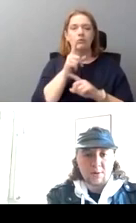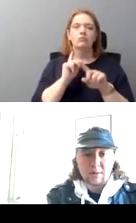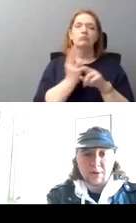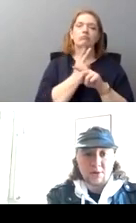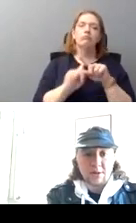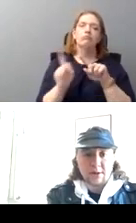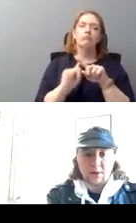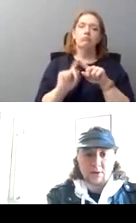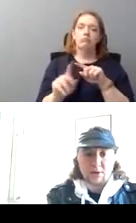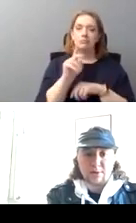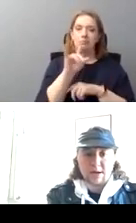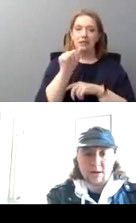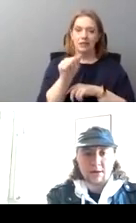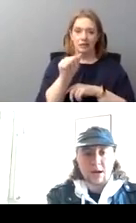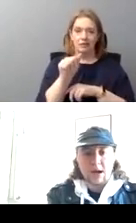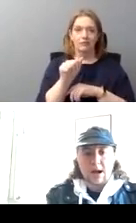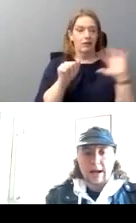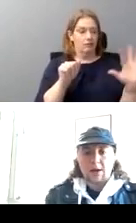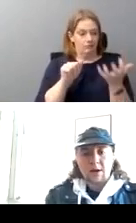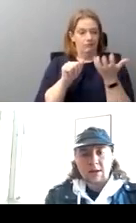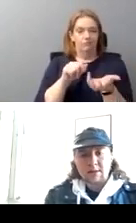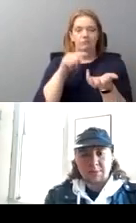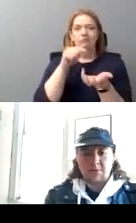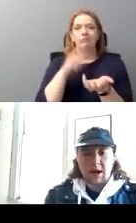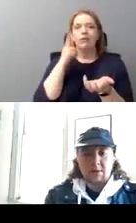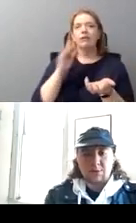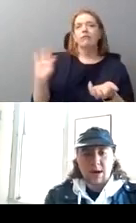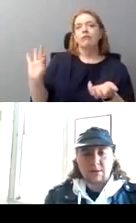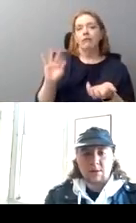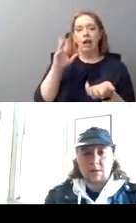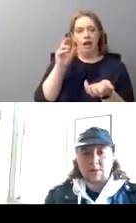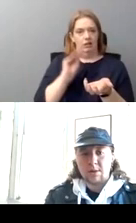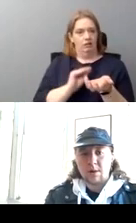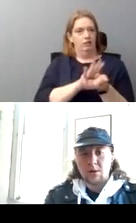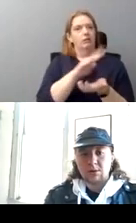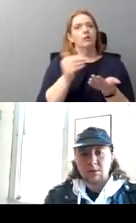and imbued materials with new meaning. An iconic example of Ireland's practice are his dumb balls.